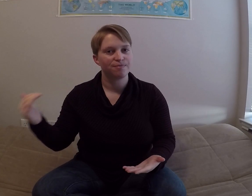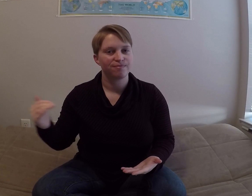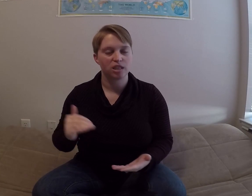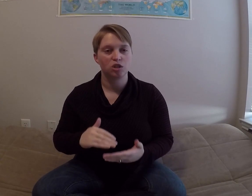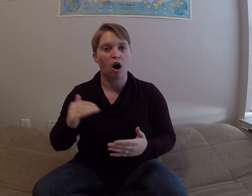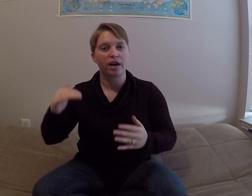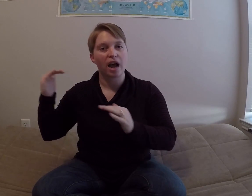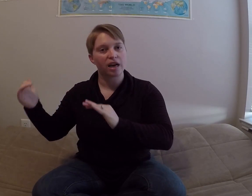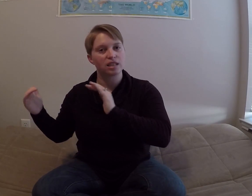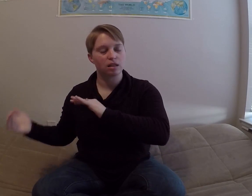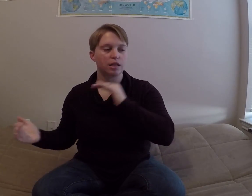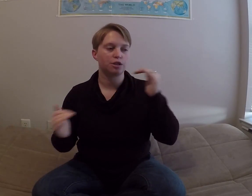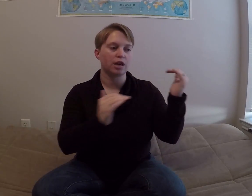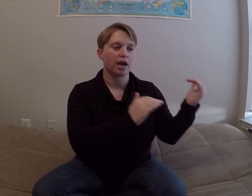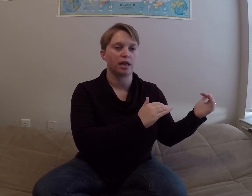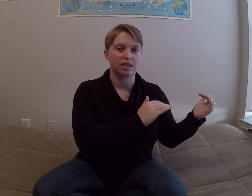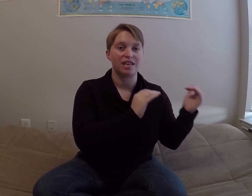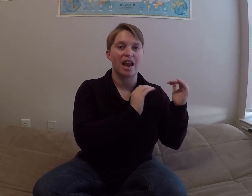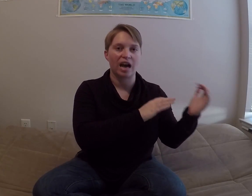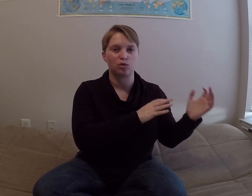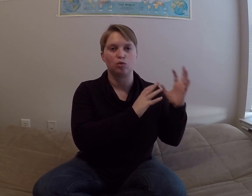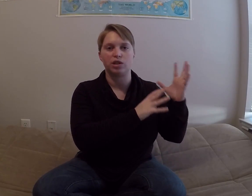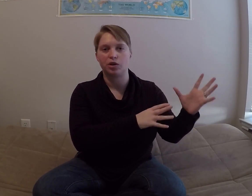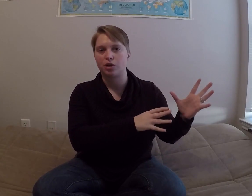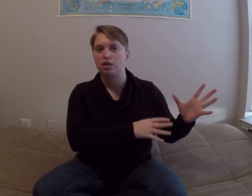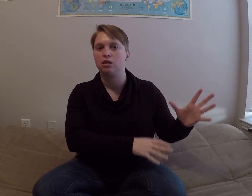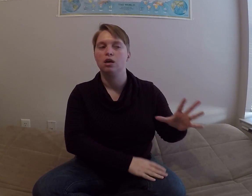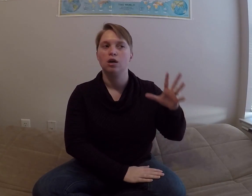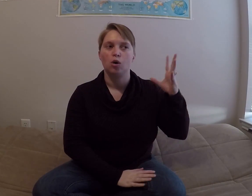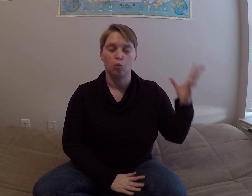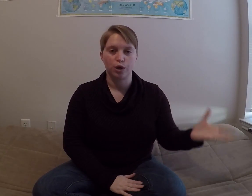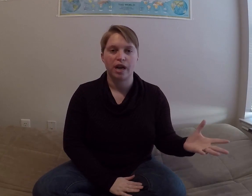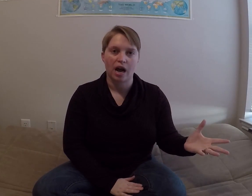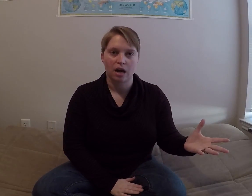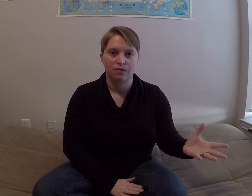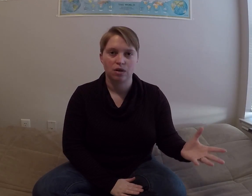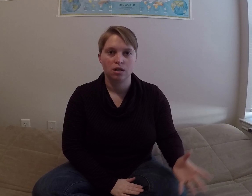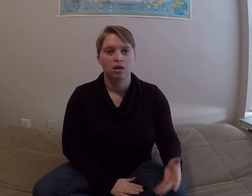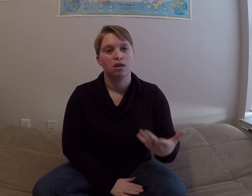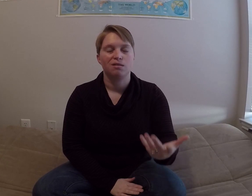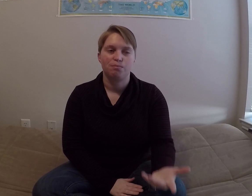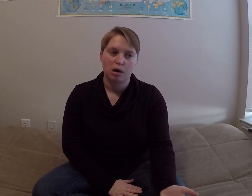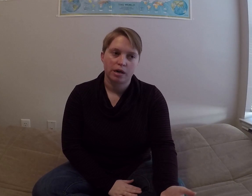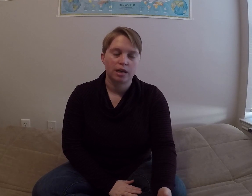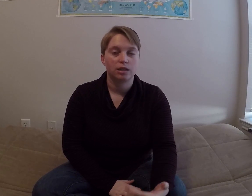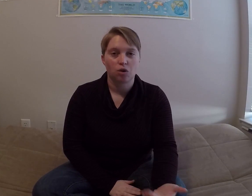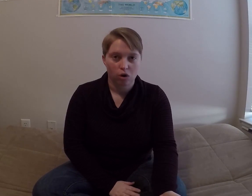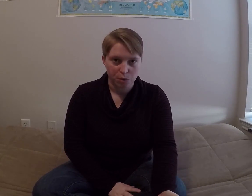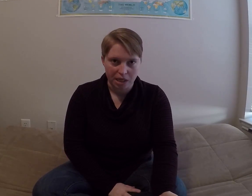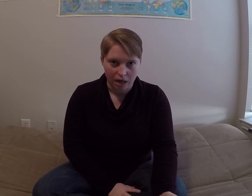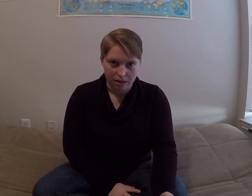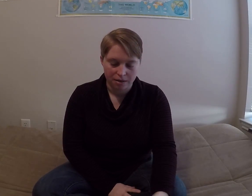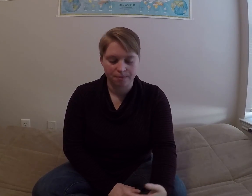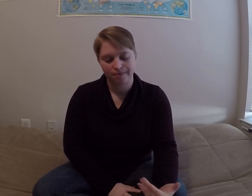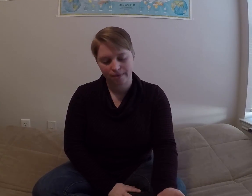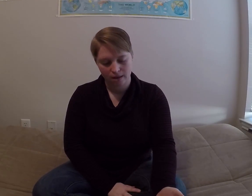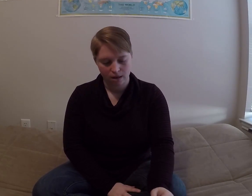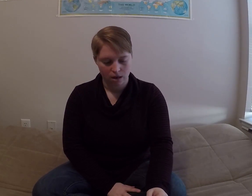It’s not as clear as natural hearing would have. But it’s all we got.